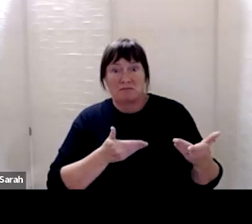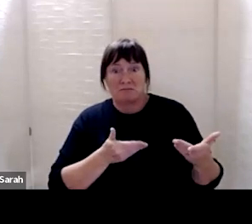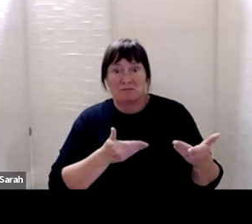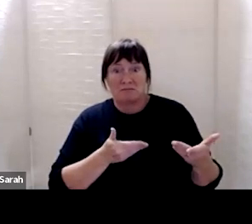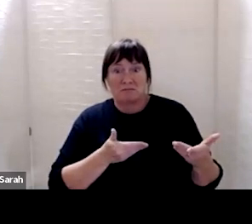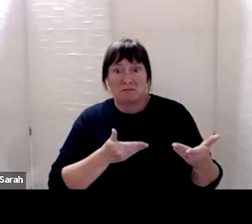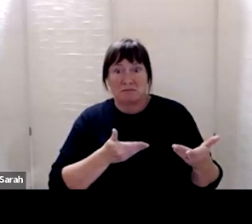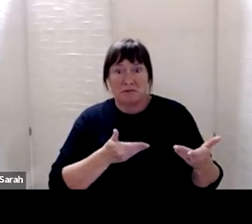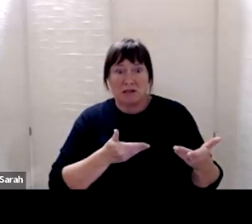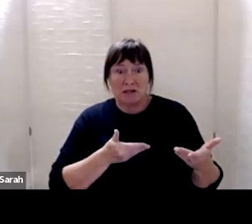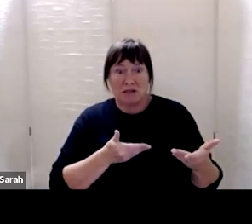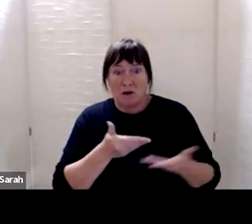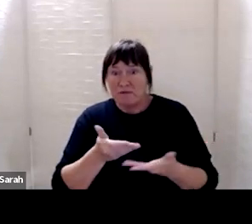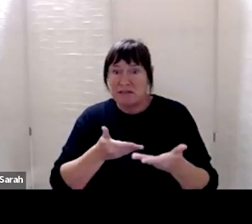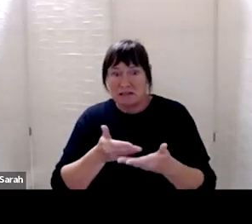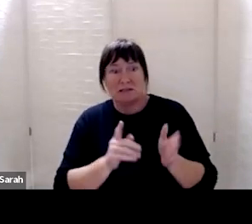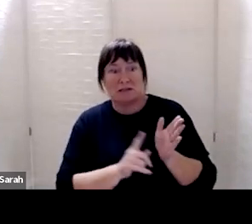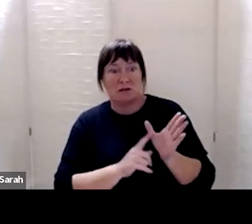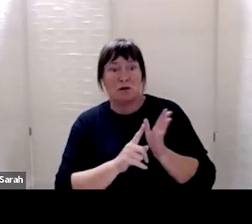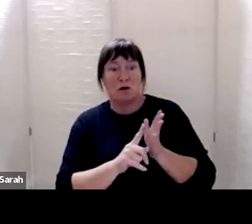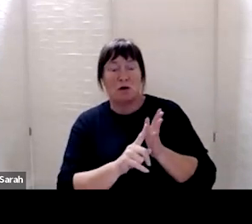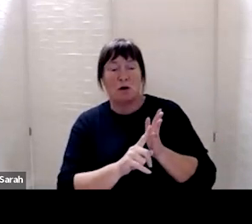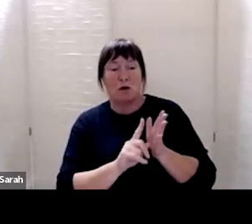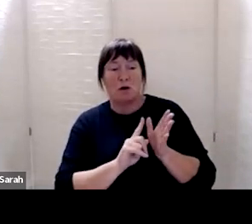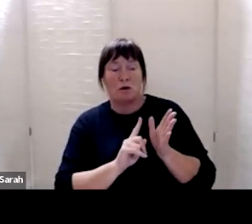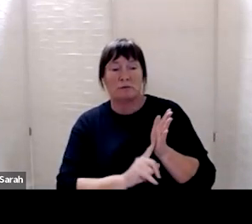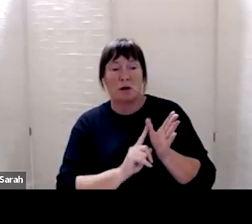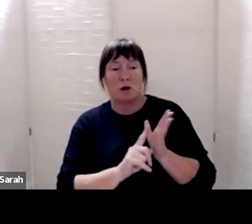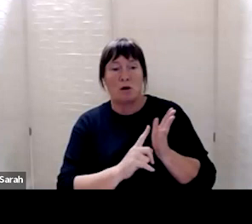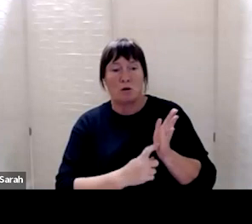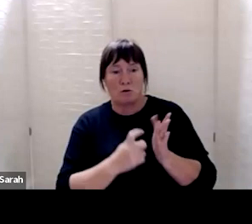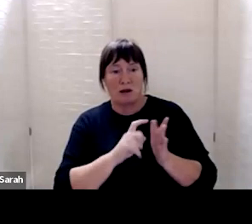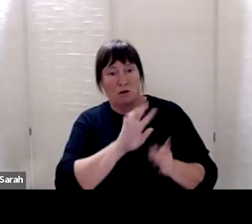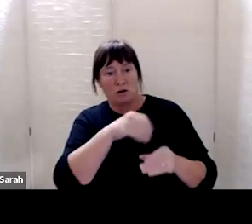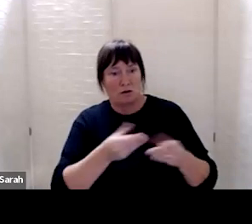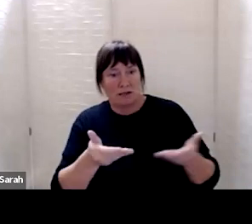you are part of those conversations and we know how important it is for people who have funding